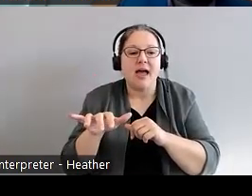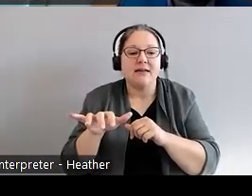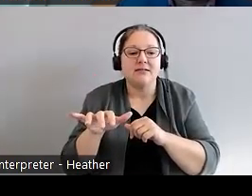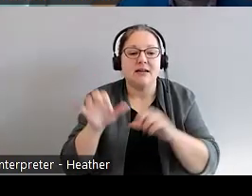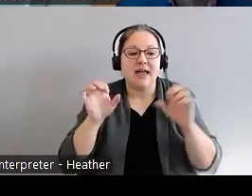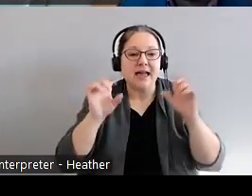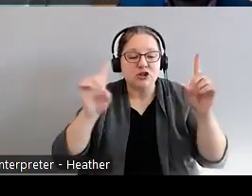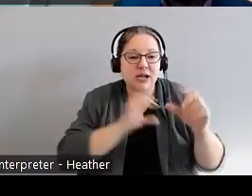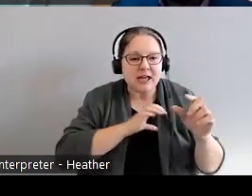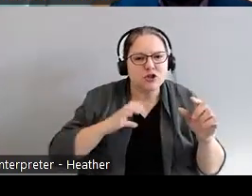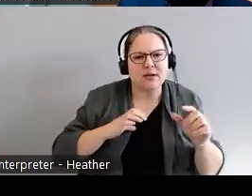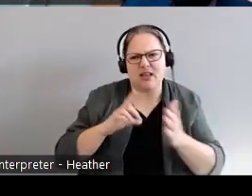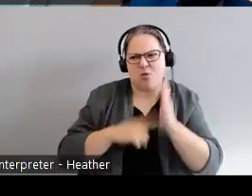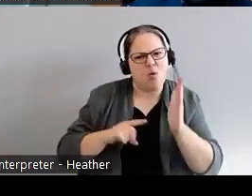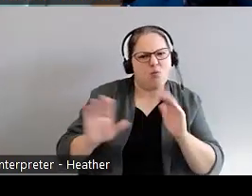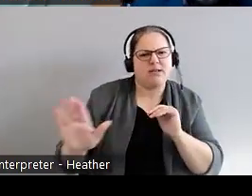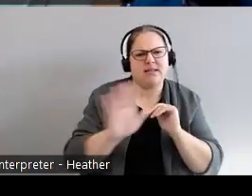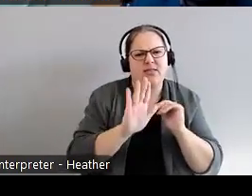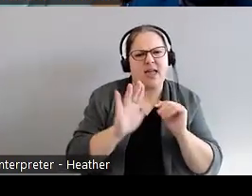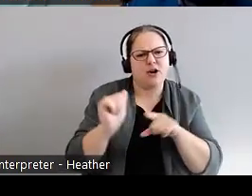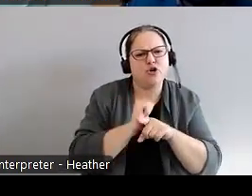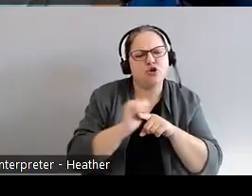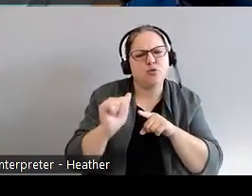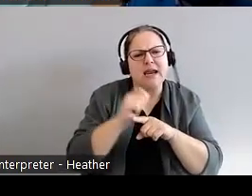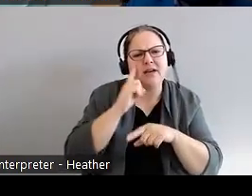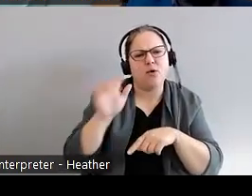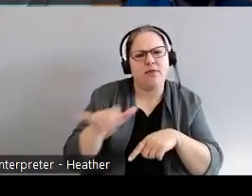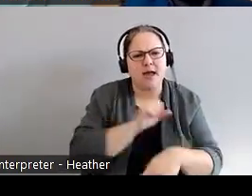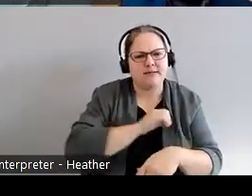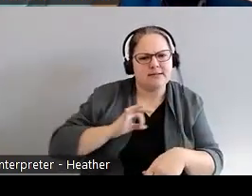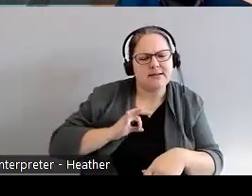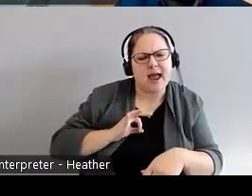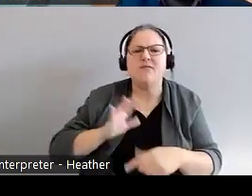like what kind of training that particular staff is going to need. So they helped us with that. And